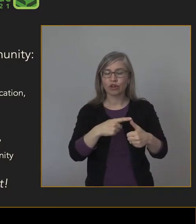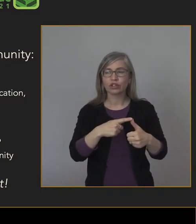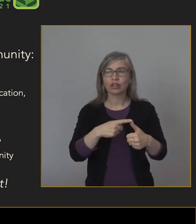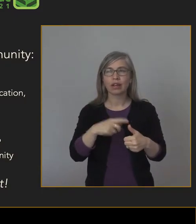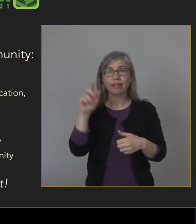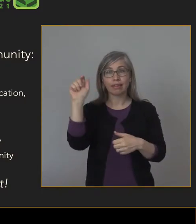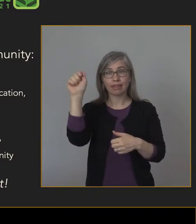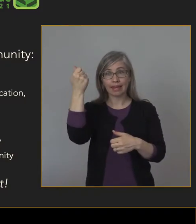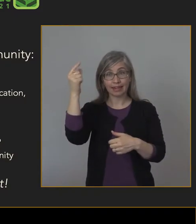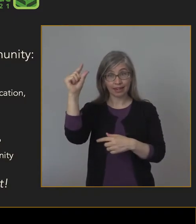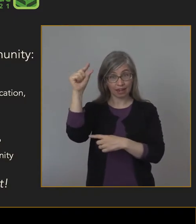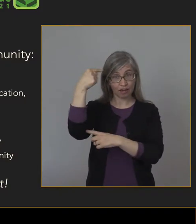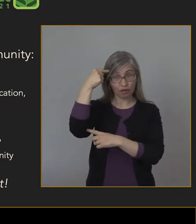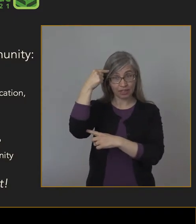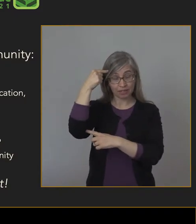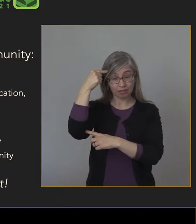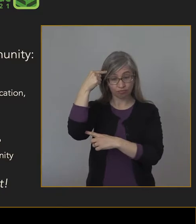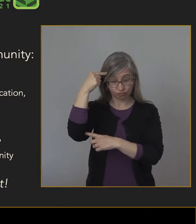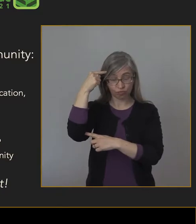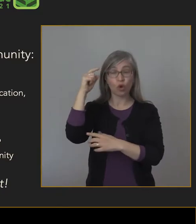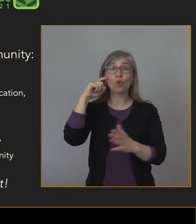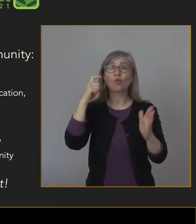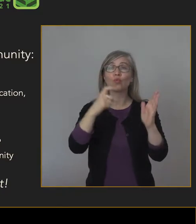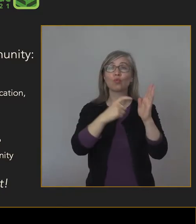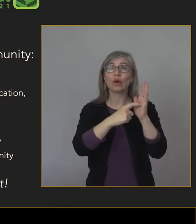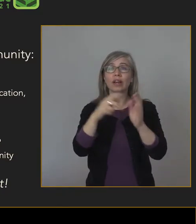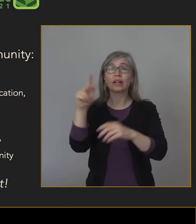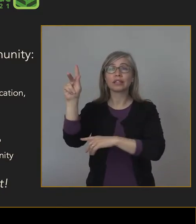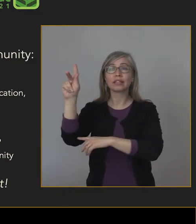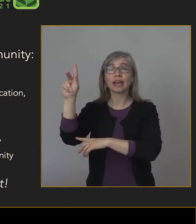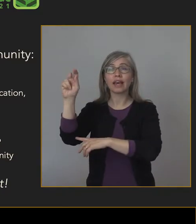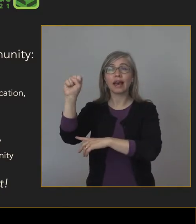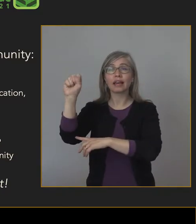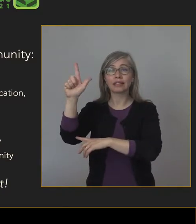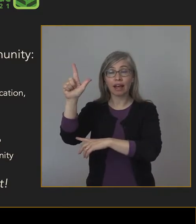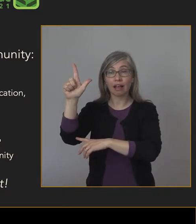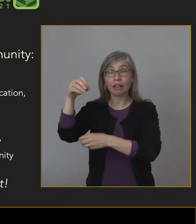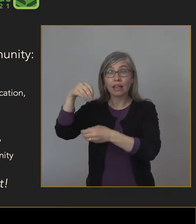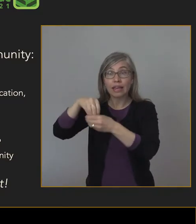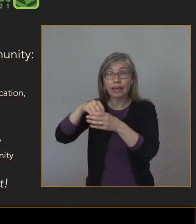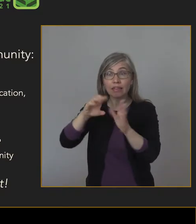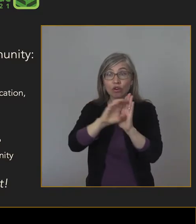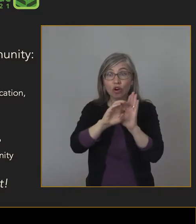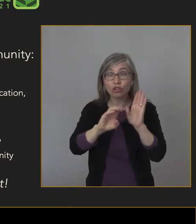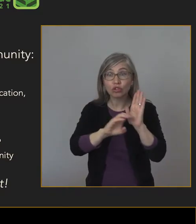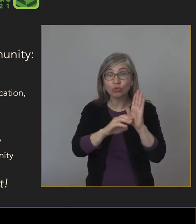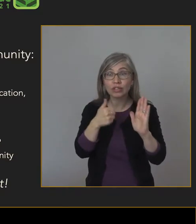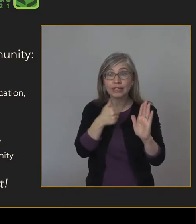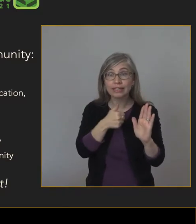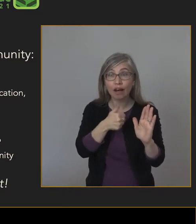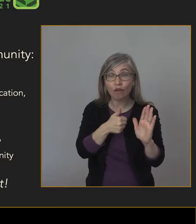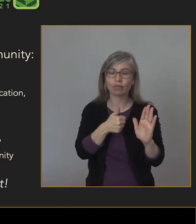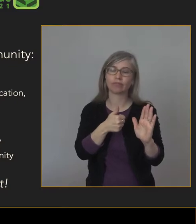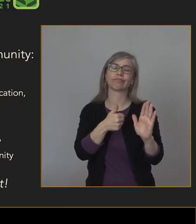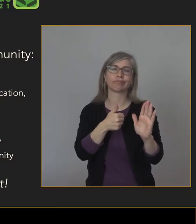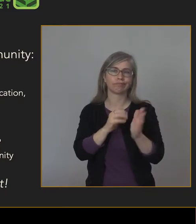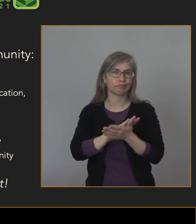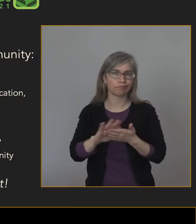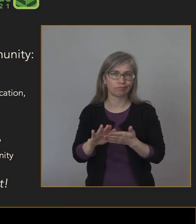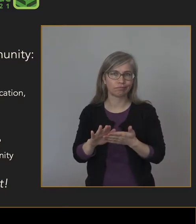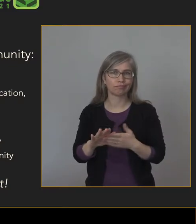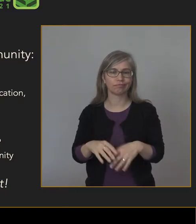First, KSL is explicitly named in the Kenyan constitution as a recognized language of Kenya.